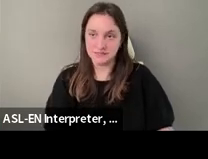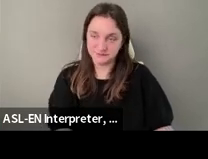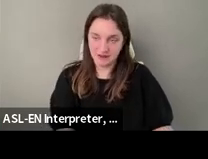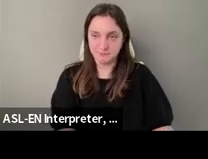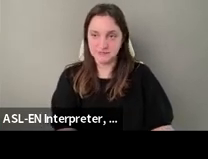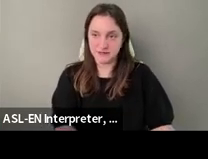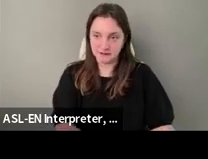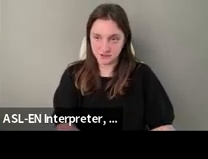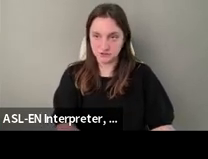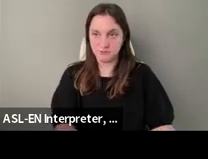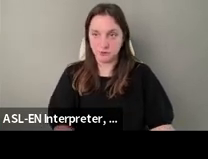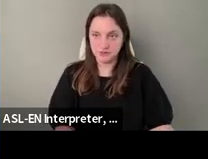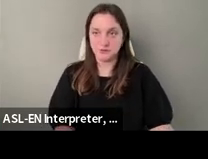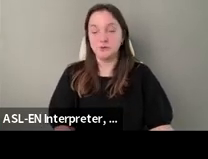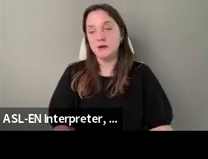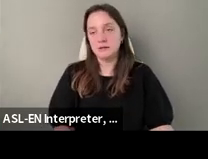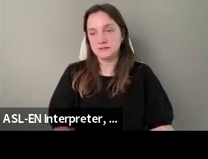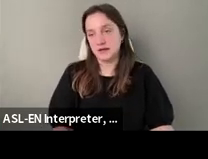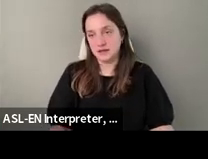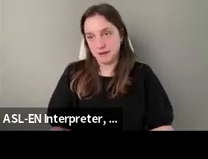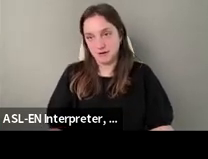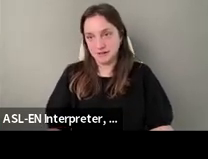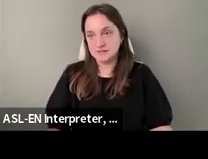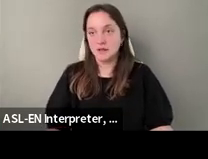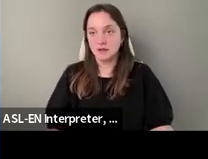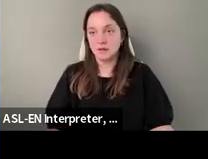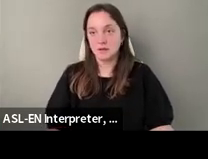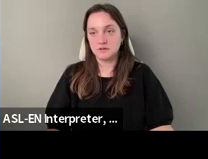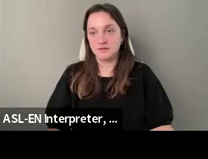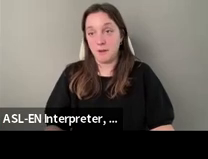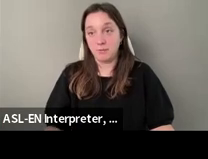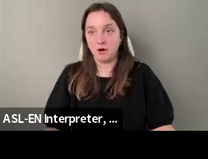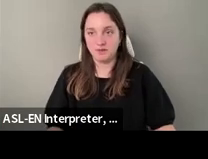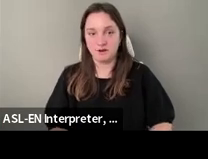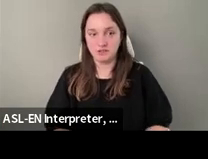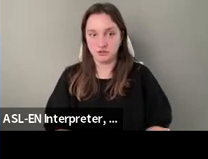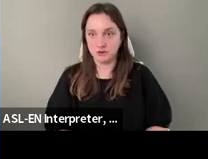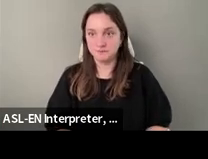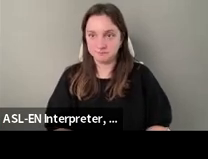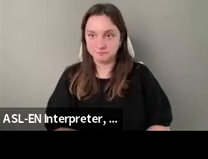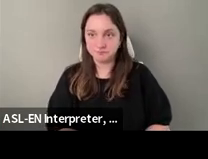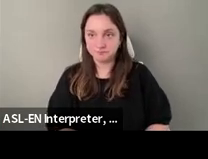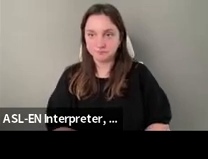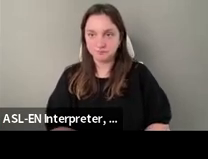oftentimes these 5% of deaf children born to signing parents develop on par with hearing children.